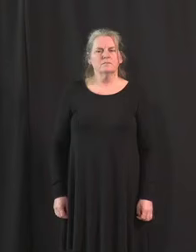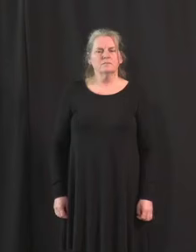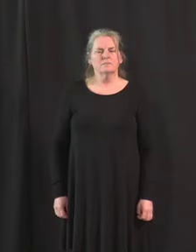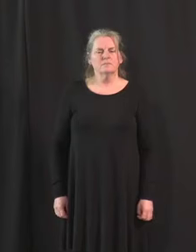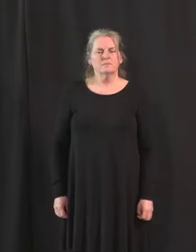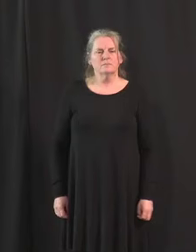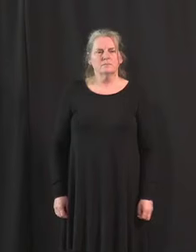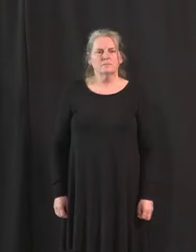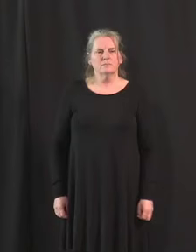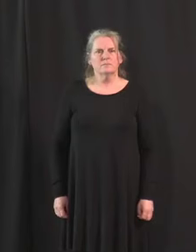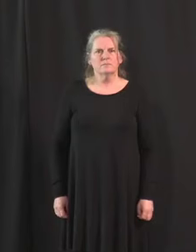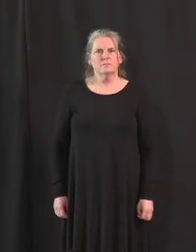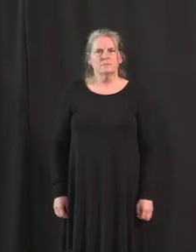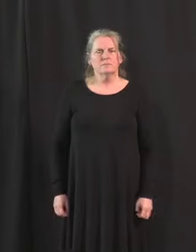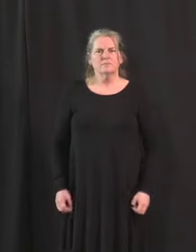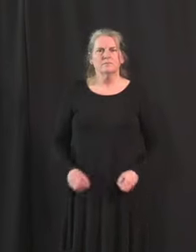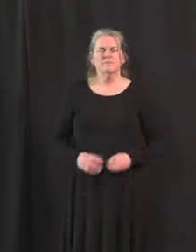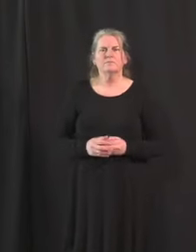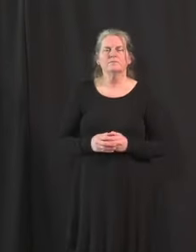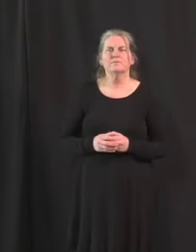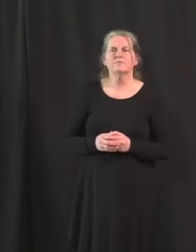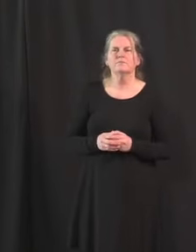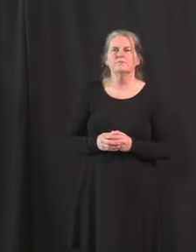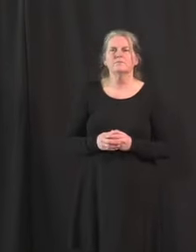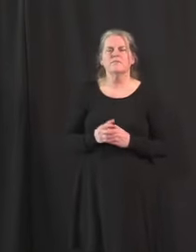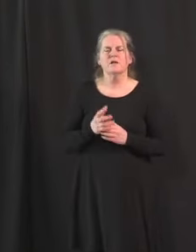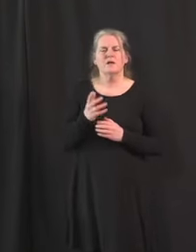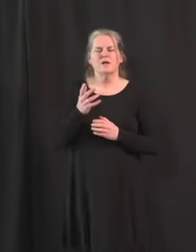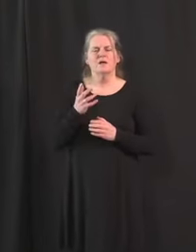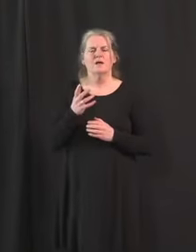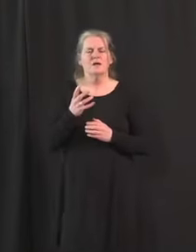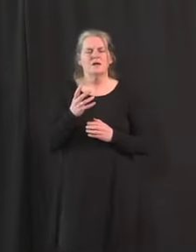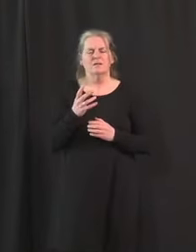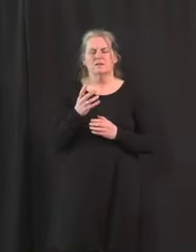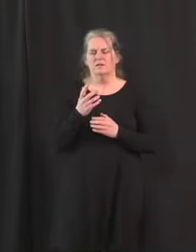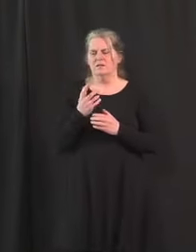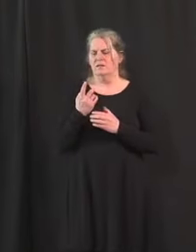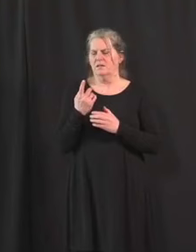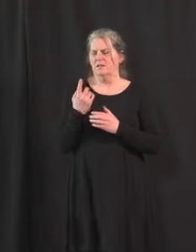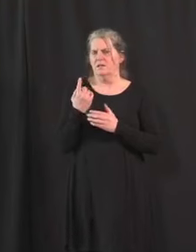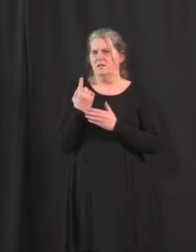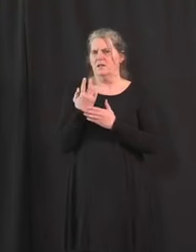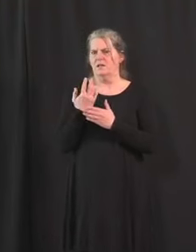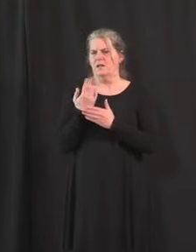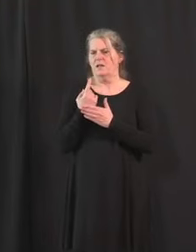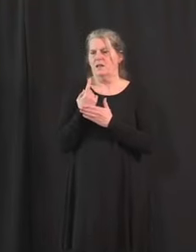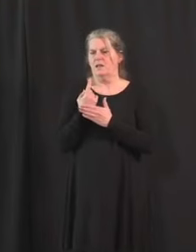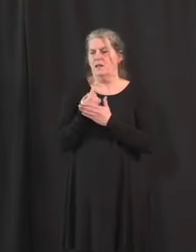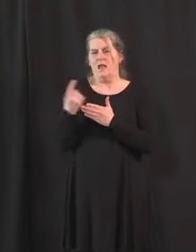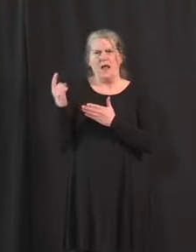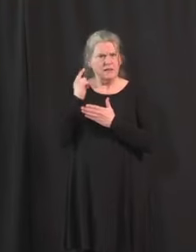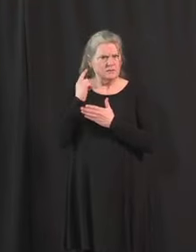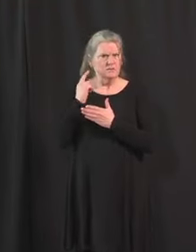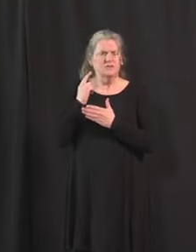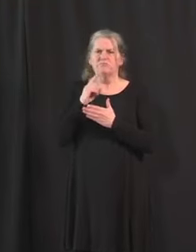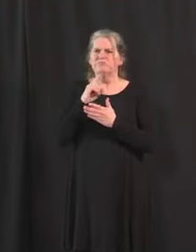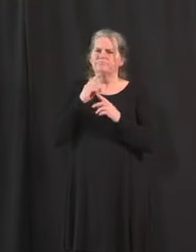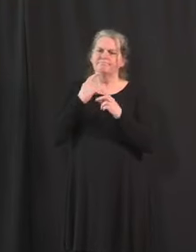I WANT TO REVISIT ONE OF THE THEMES WE LEFT OFF WITH BEFORE THE EASTER LONG WEEKEND, AND THIS IS ABOUT PROVIDING MORE